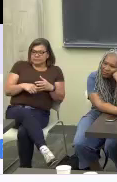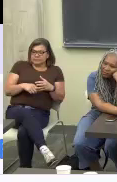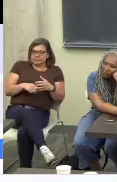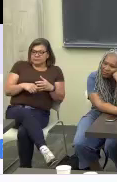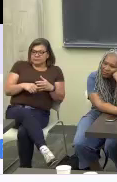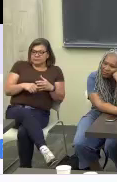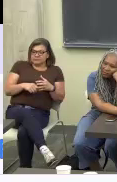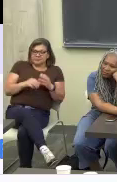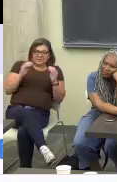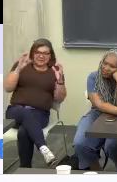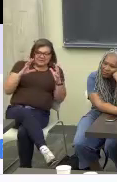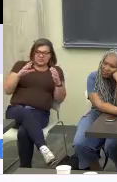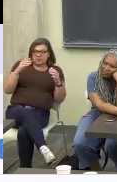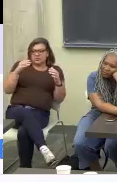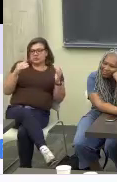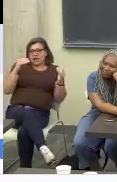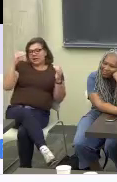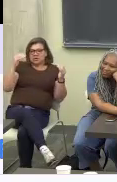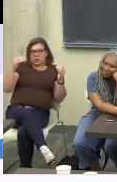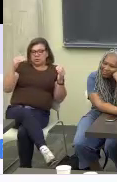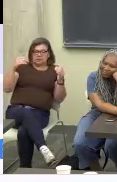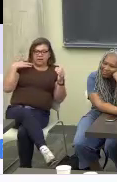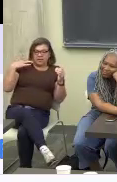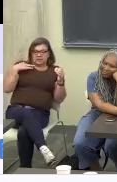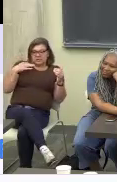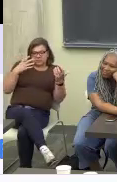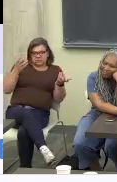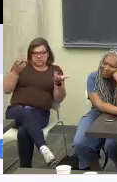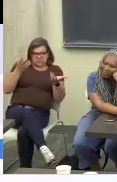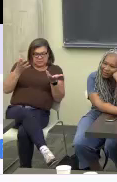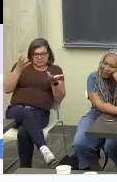adult volunteers and they just leave the group of kids on a bike and it's like, it really it learns